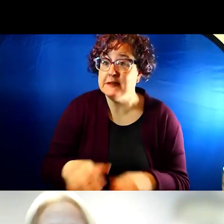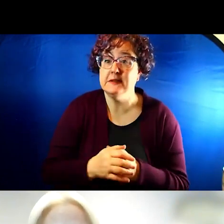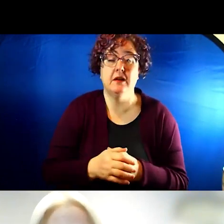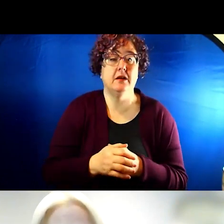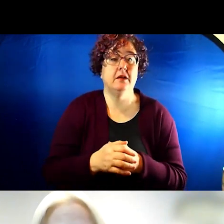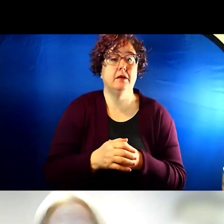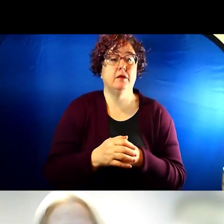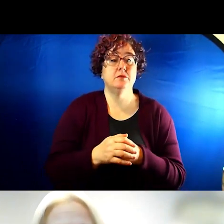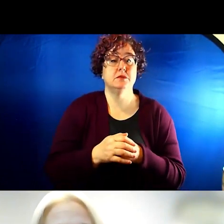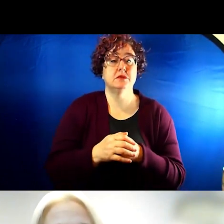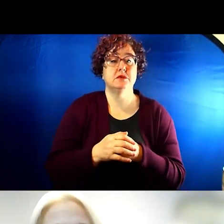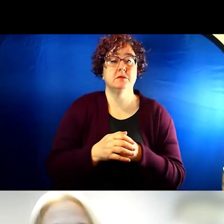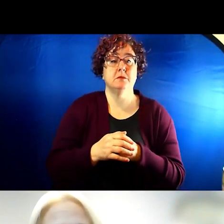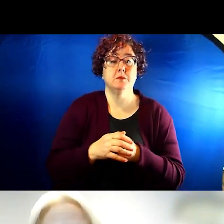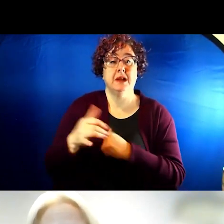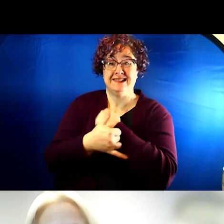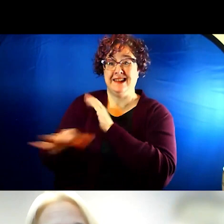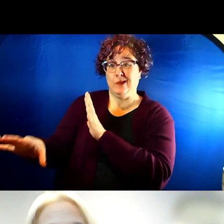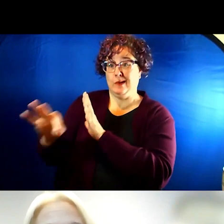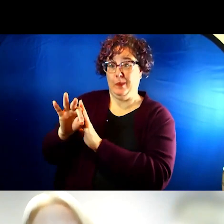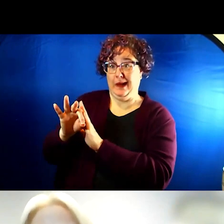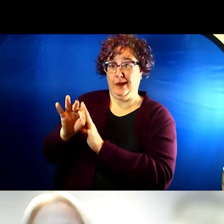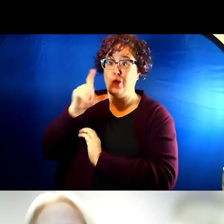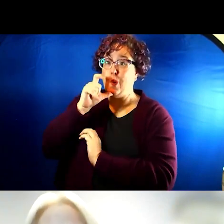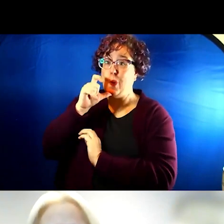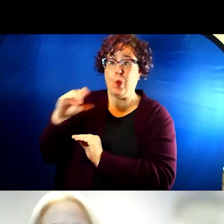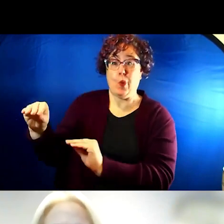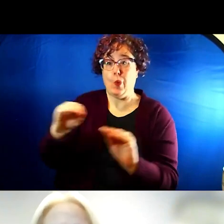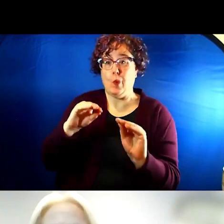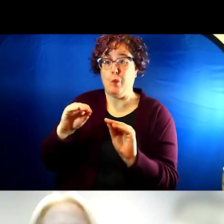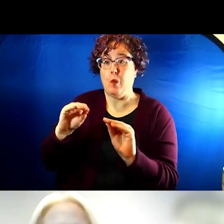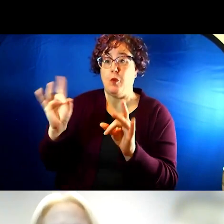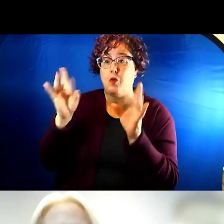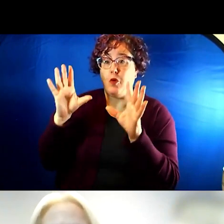THEIR MOBILE CRISIS PROVIDERS AND SAY WITHIN THEIR PARAMETERS.